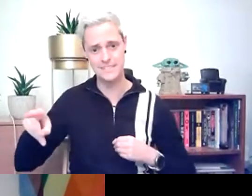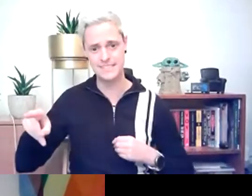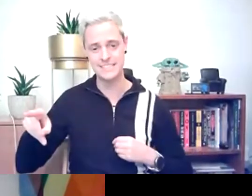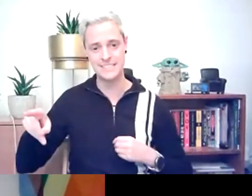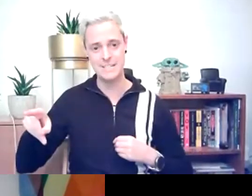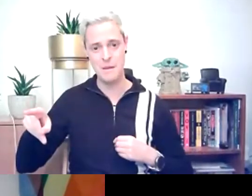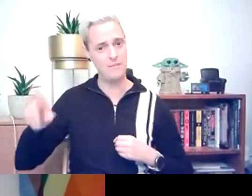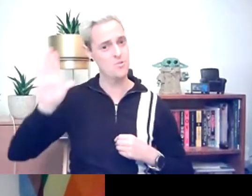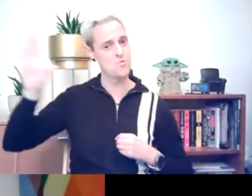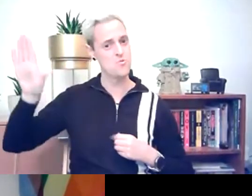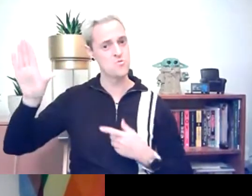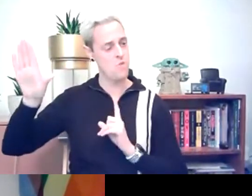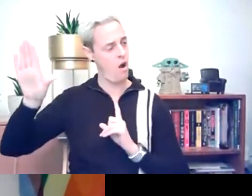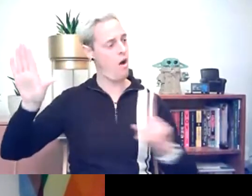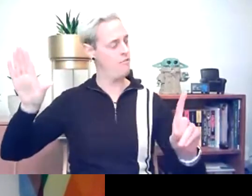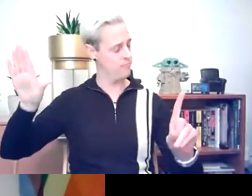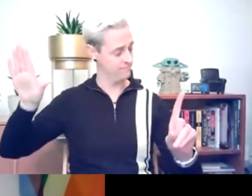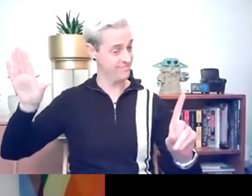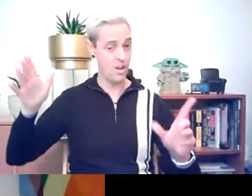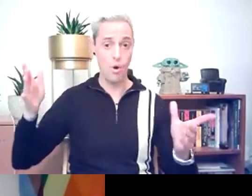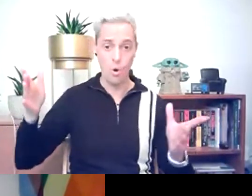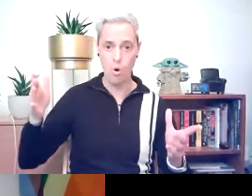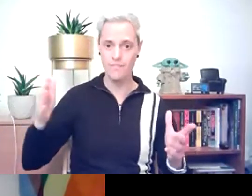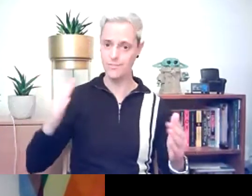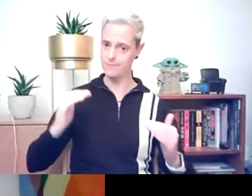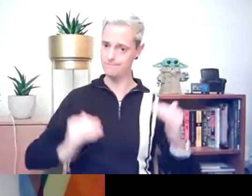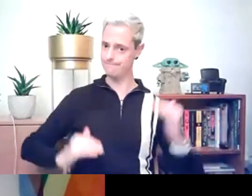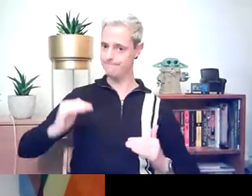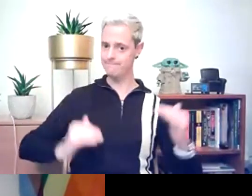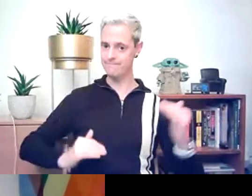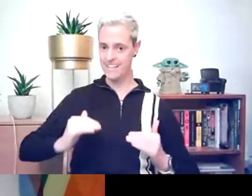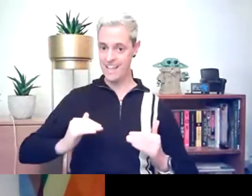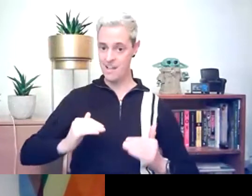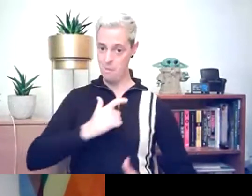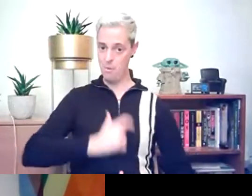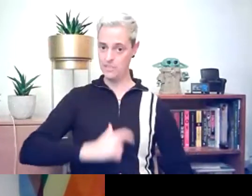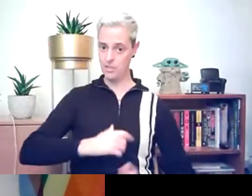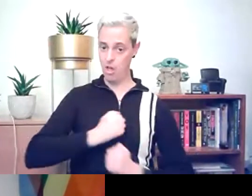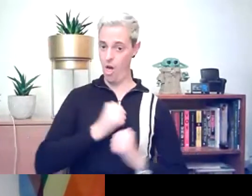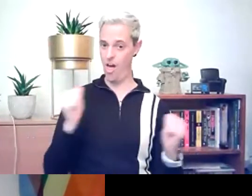away or not or like you say, compromise some degree of personal authenticity is. It's horrible.